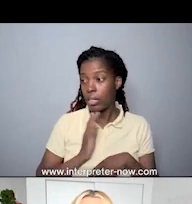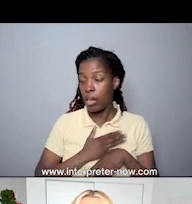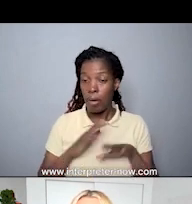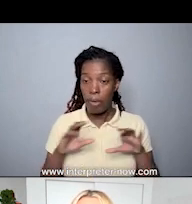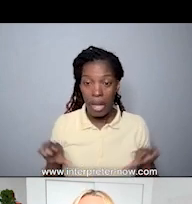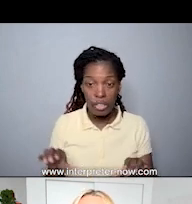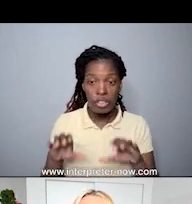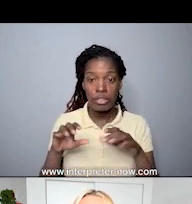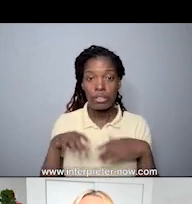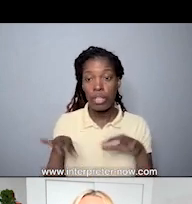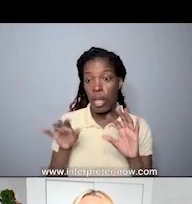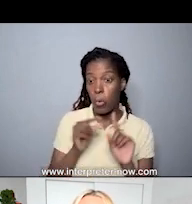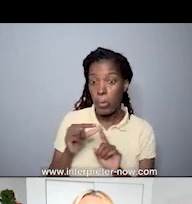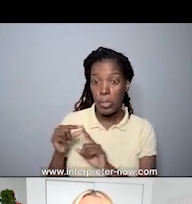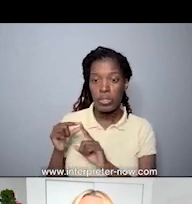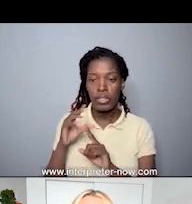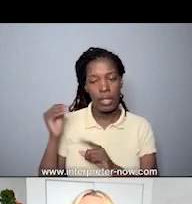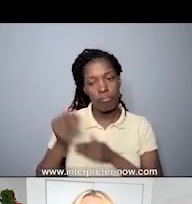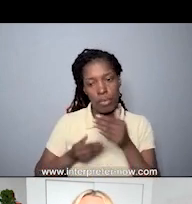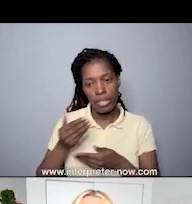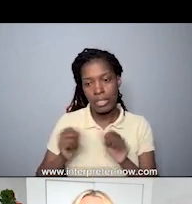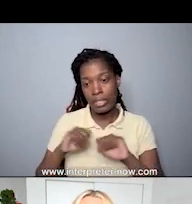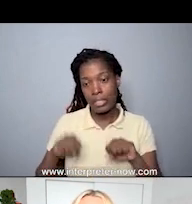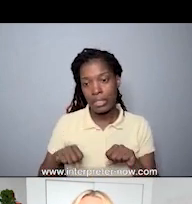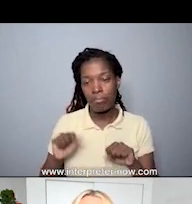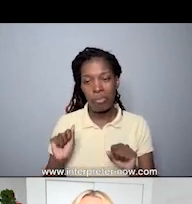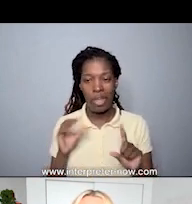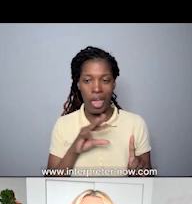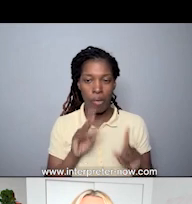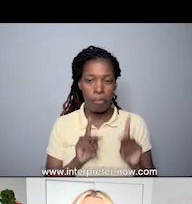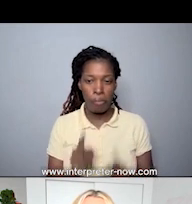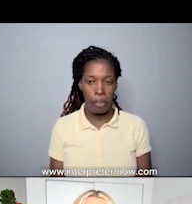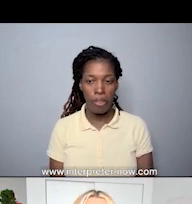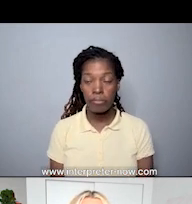it's in our language, and it's also in our processes and systems that we can out people.